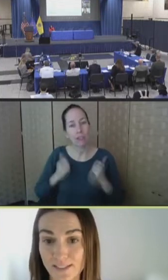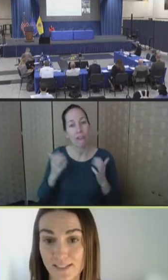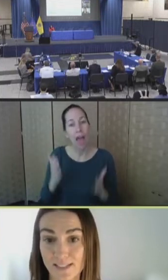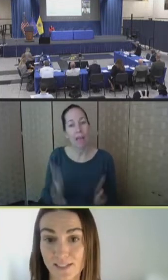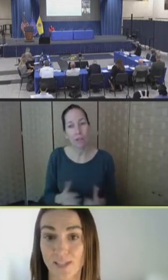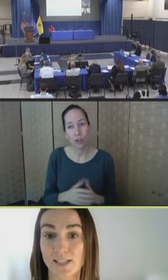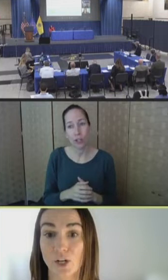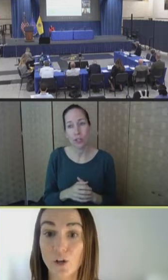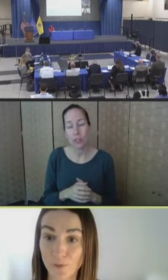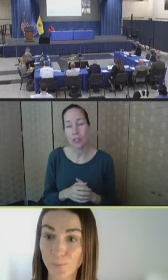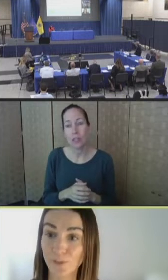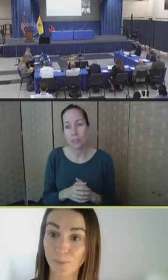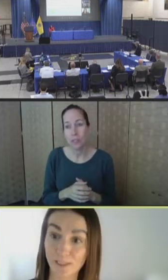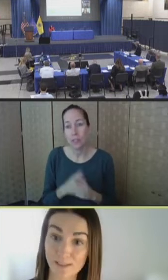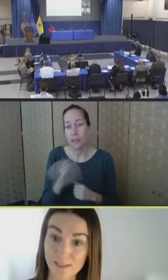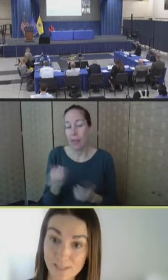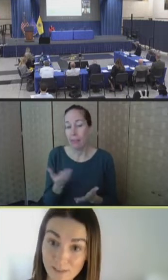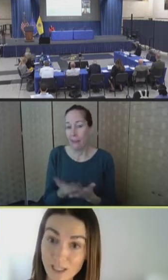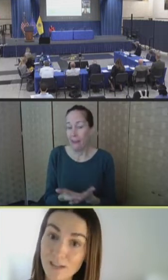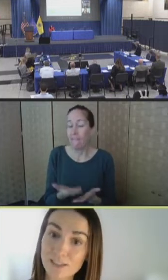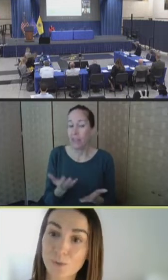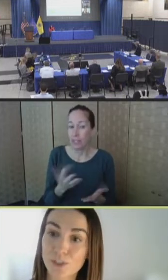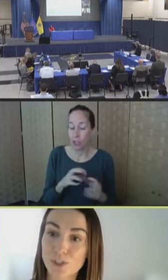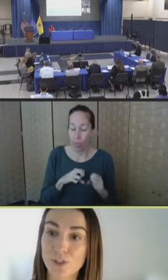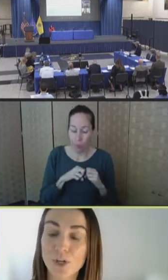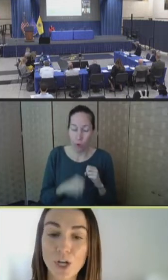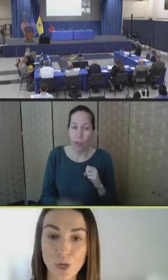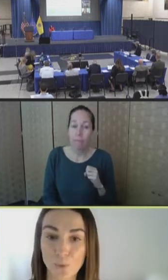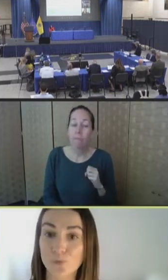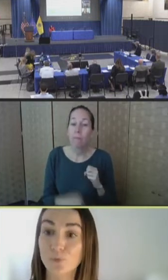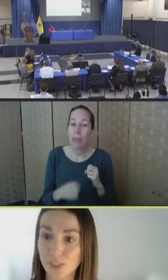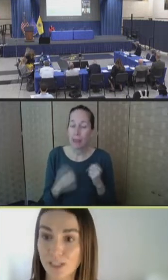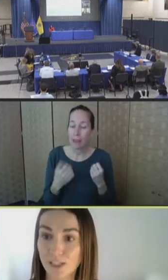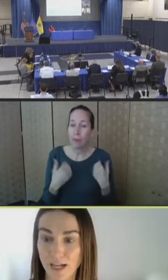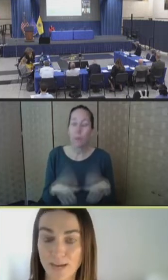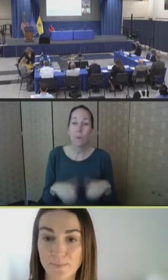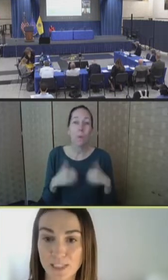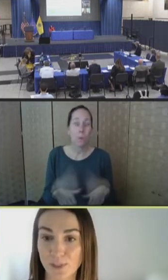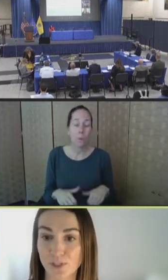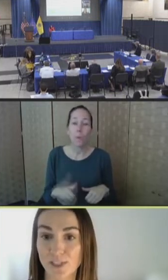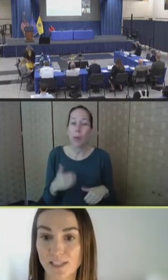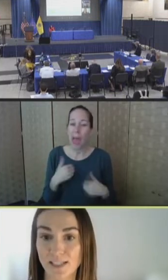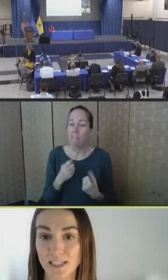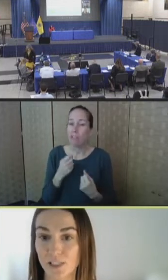that suggests that COVID bereavement is distinctly consequential, which really demonstrates the need